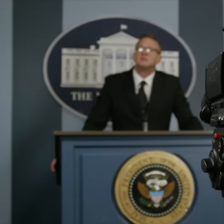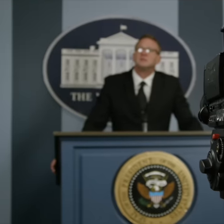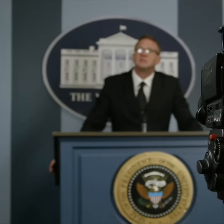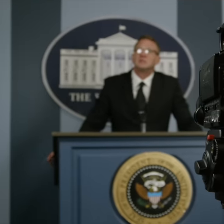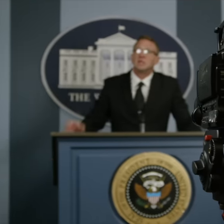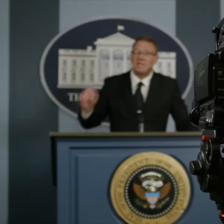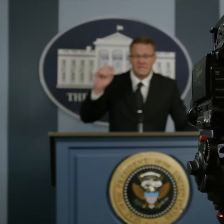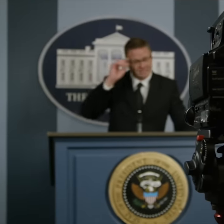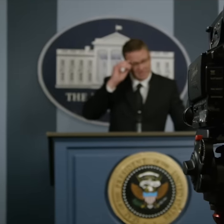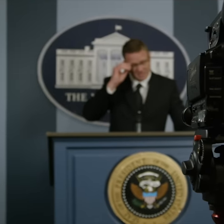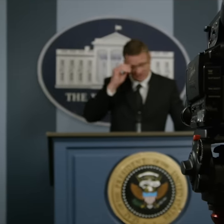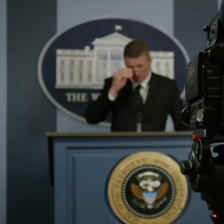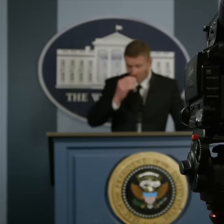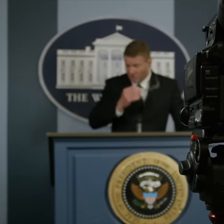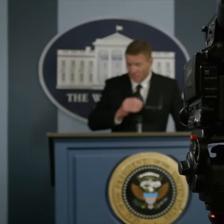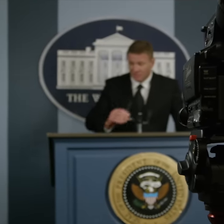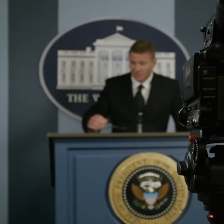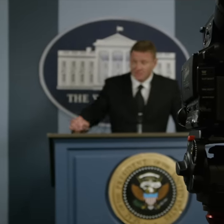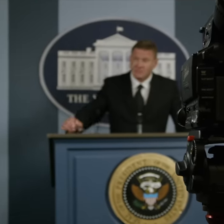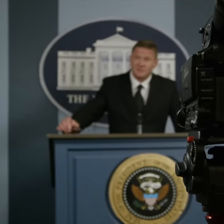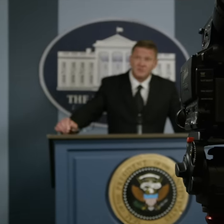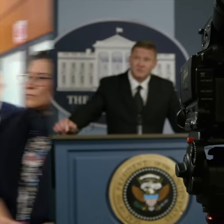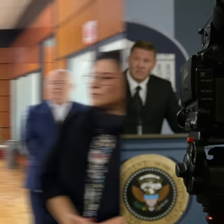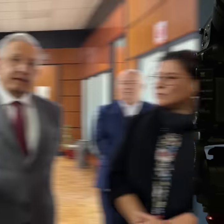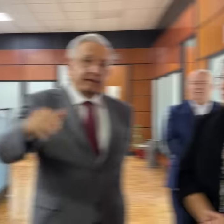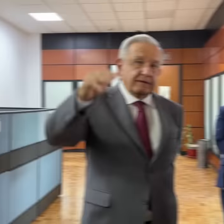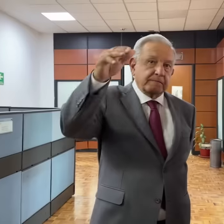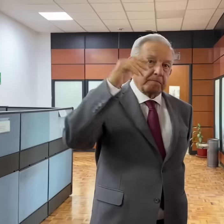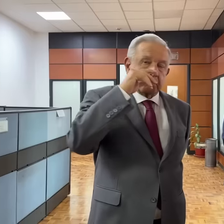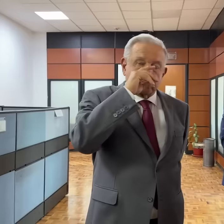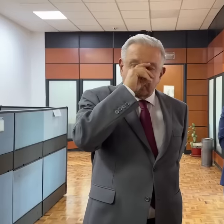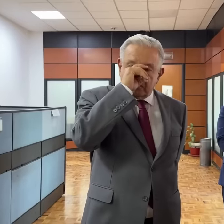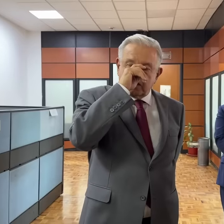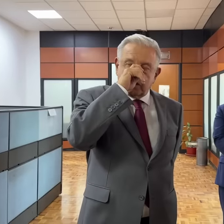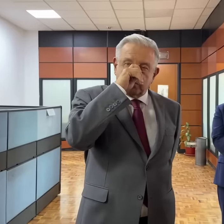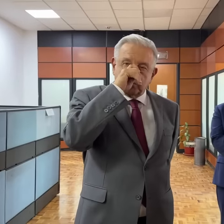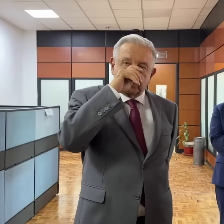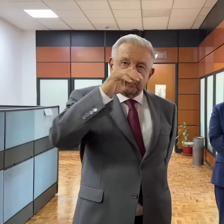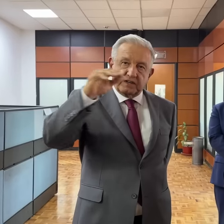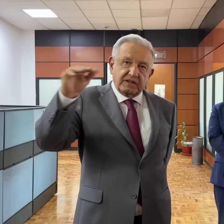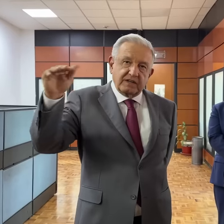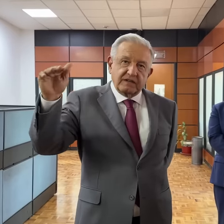Mexico as President López Obrador has repeatedly mentioned that